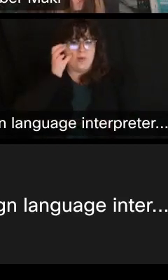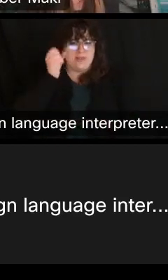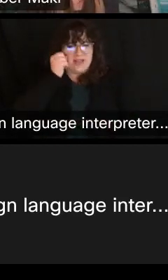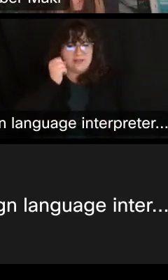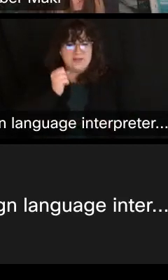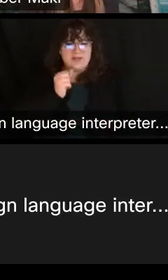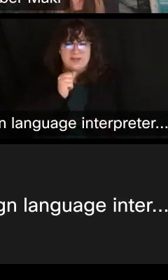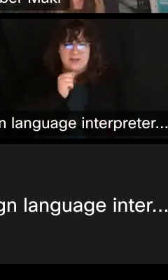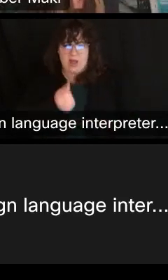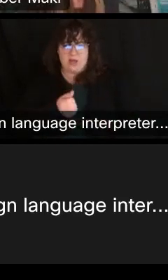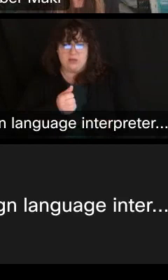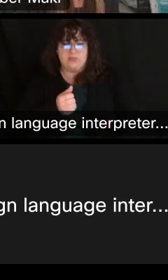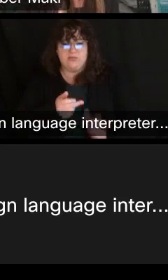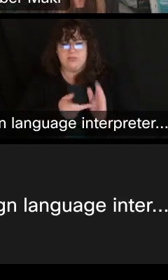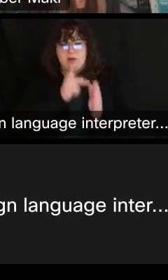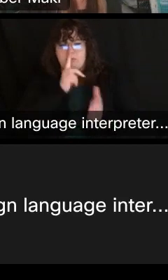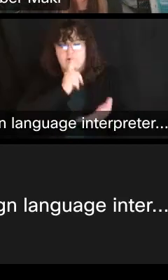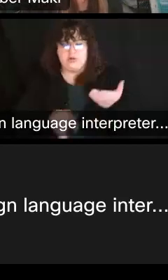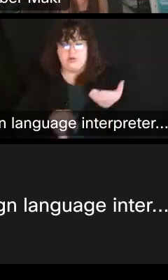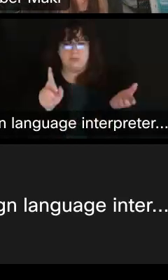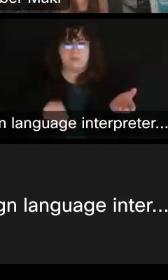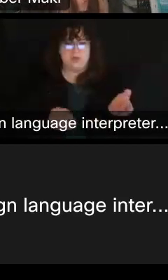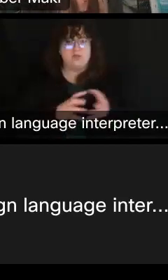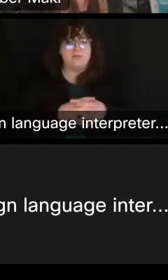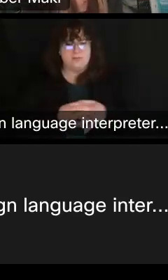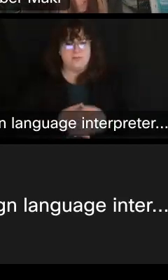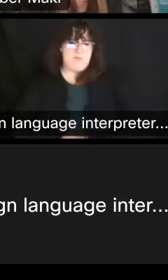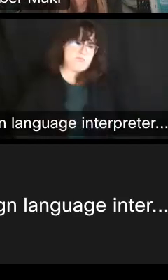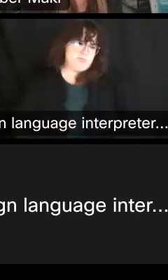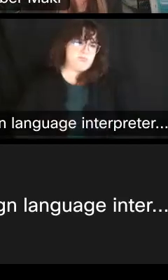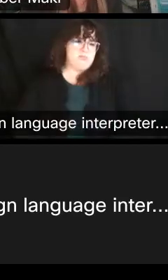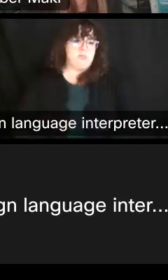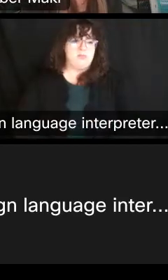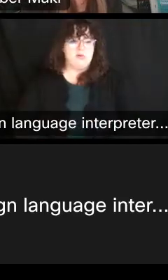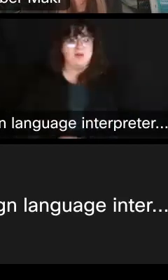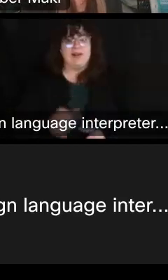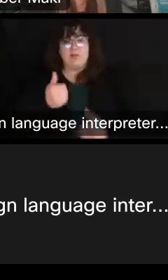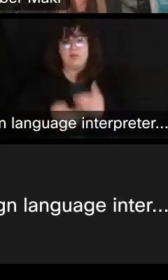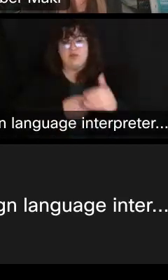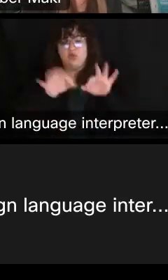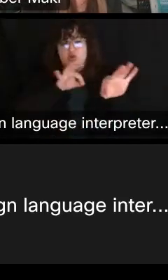Let's double check. So, any of the procedures described in 245D 06 subdivisions 5 through 8,